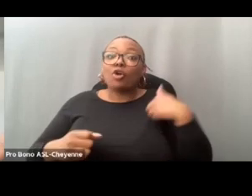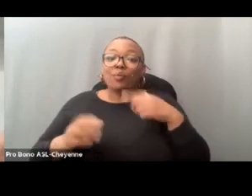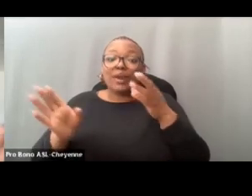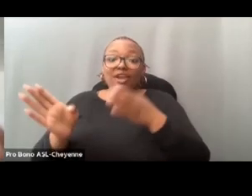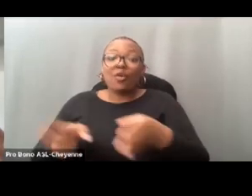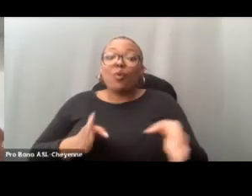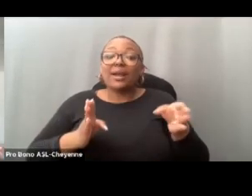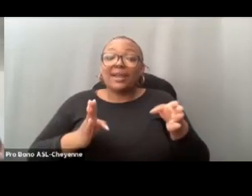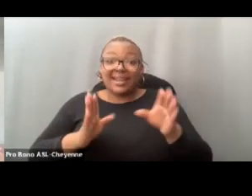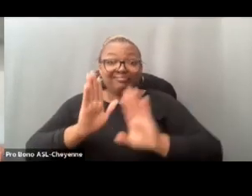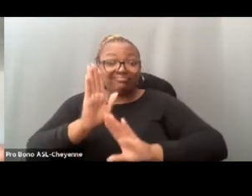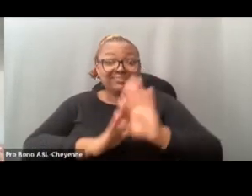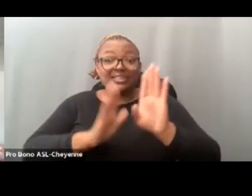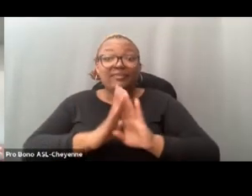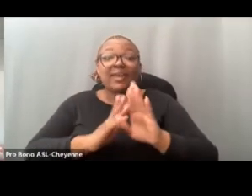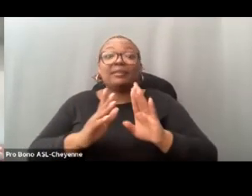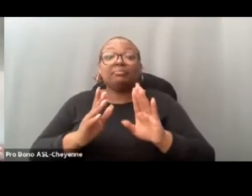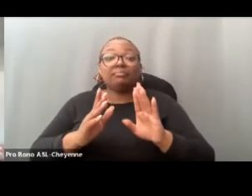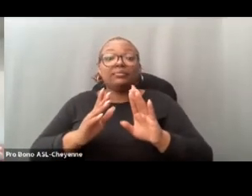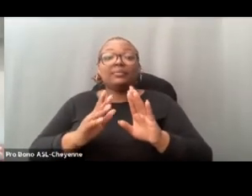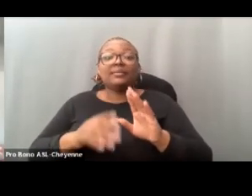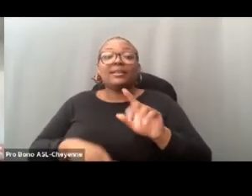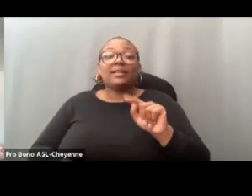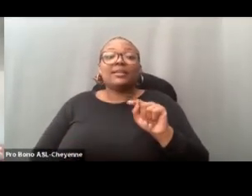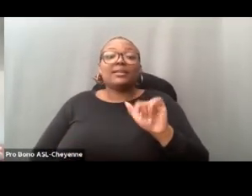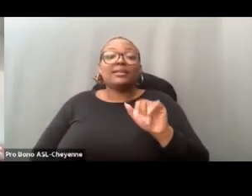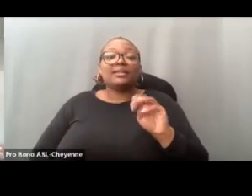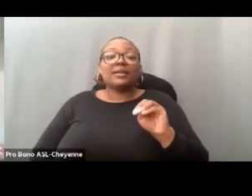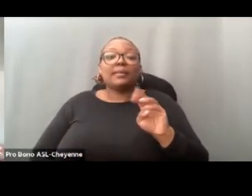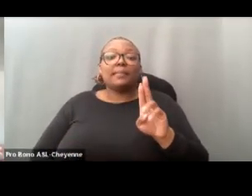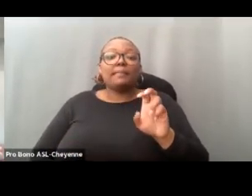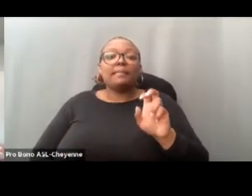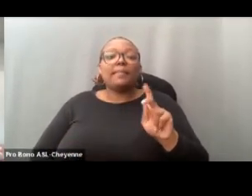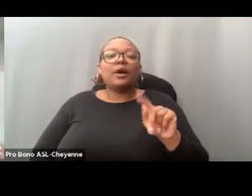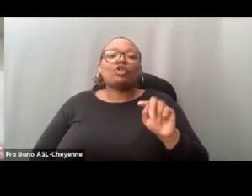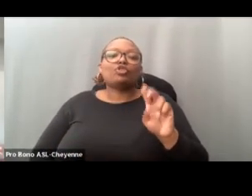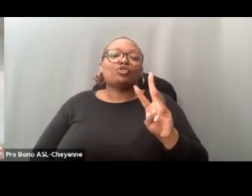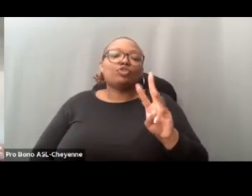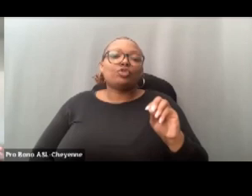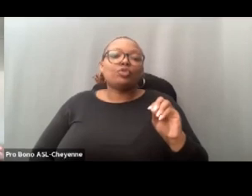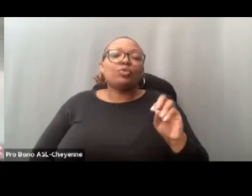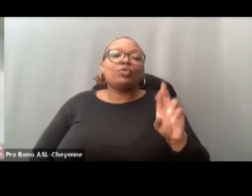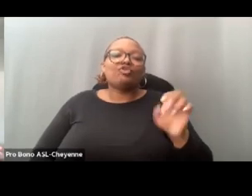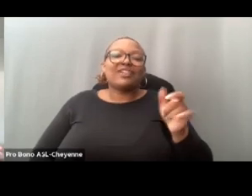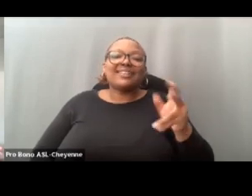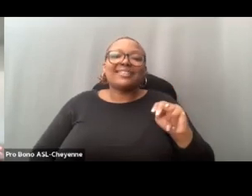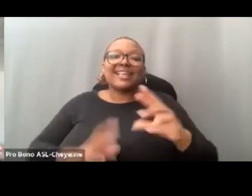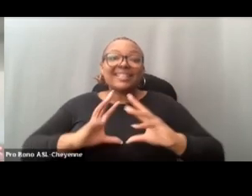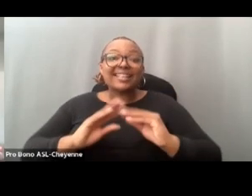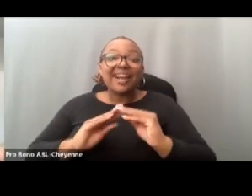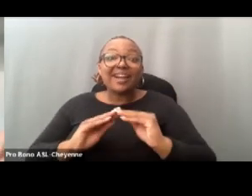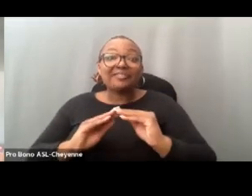we formed the Timbuktu Renaissance at a conference, a political conference,